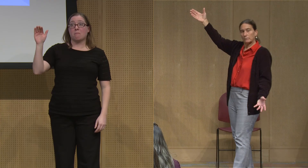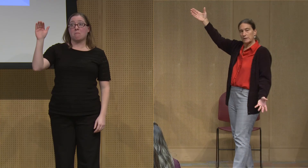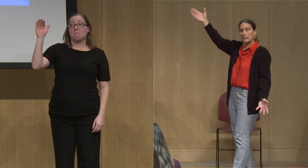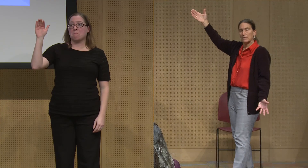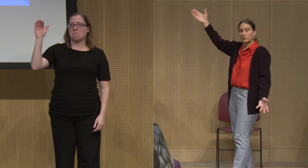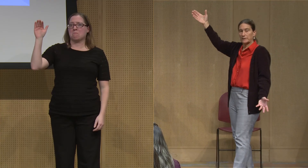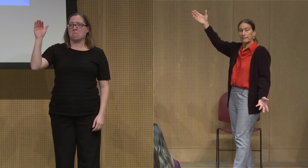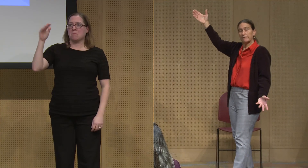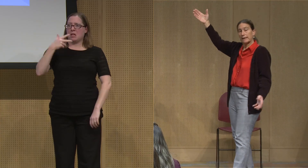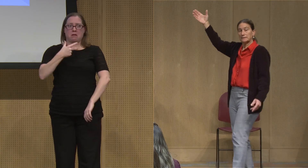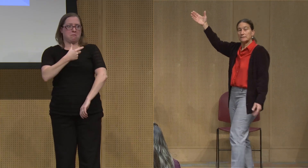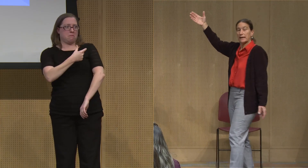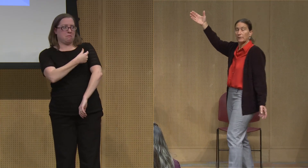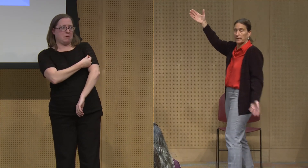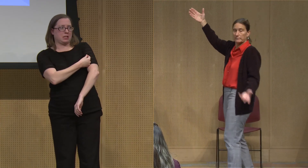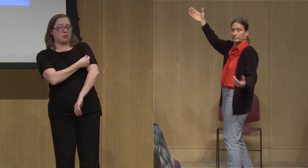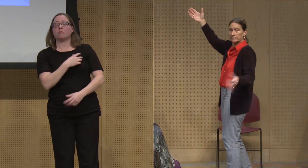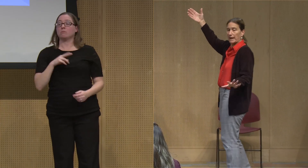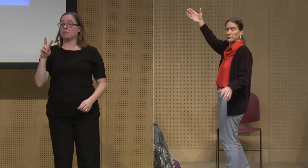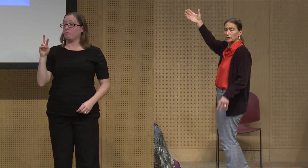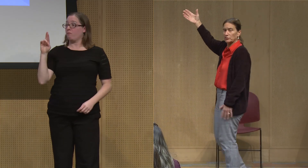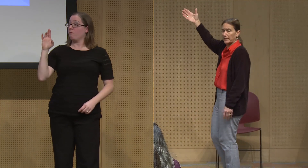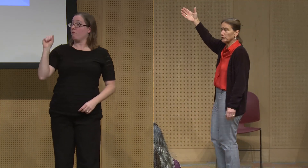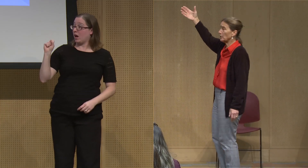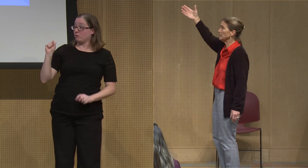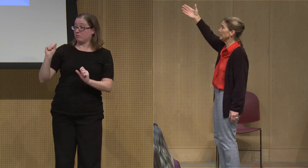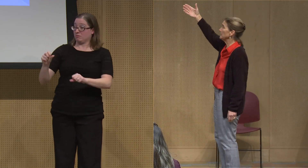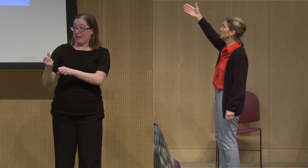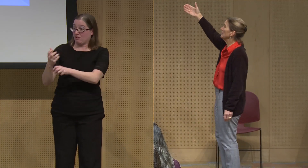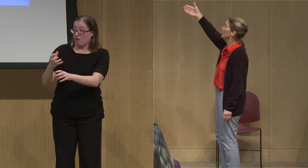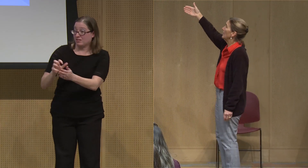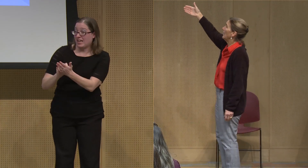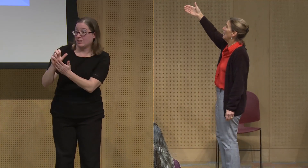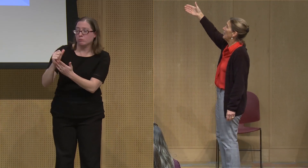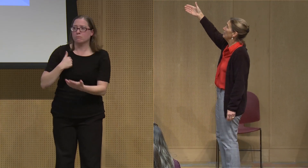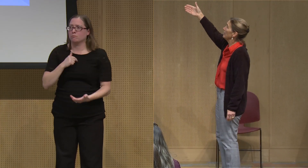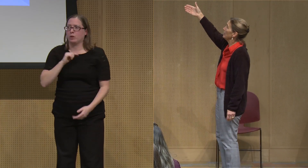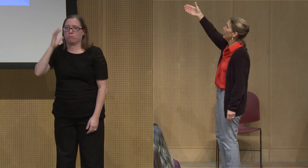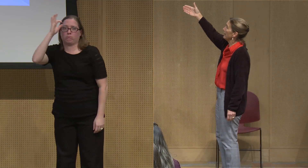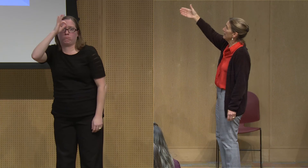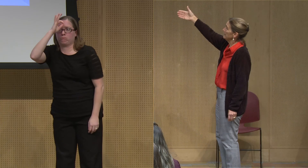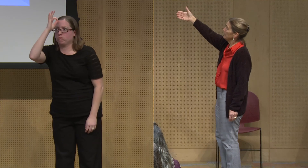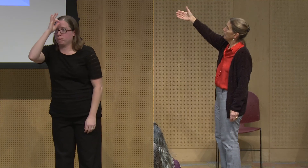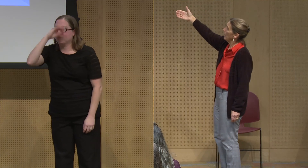THAT VACCINES A--THAT VIRUSES COULD ACTUALLY CAUSE CANCER. UM, RECOGNIZING AND AVOID THE DANGERS